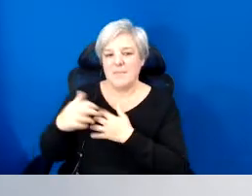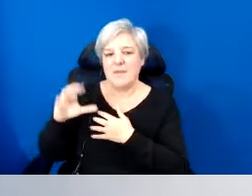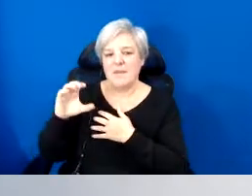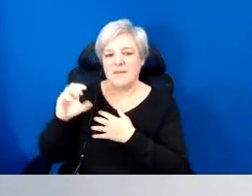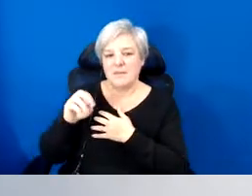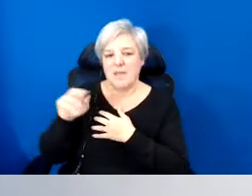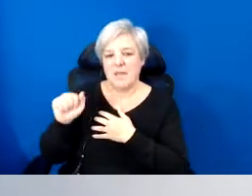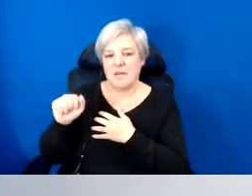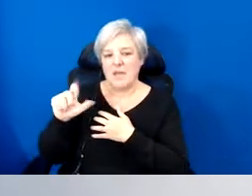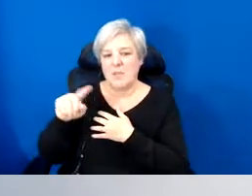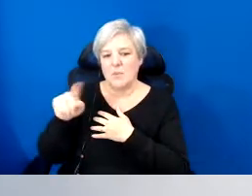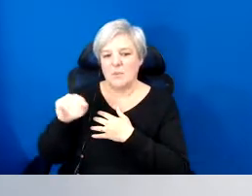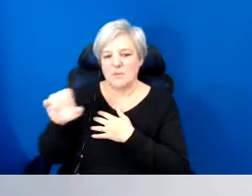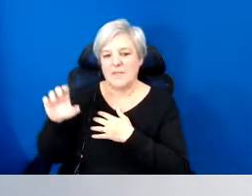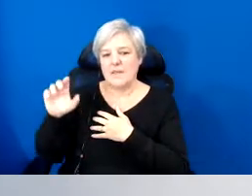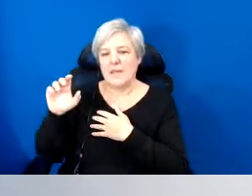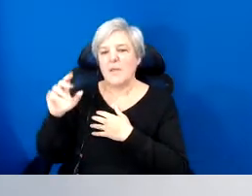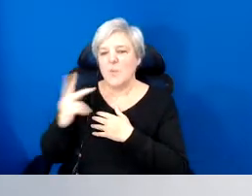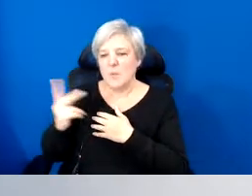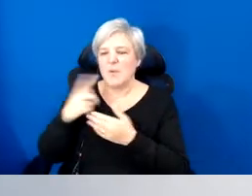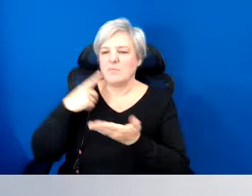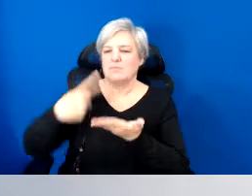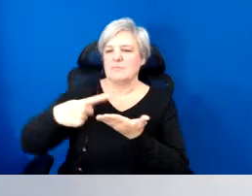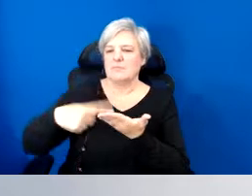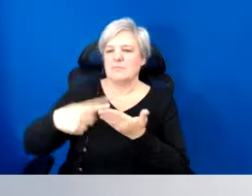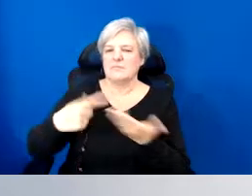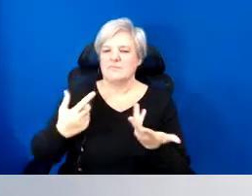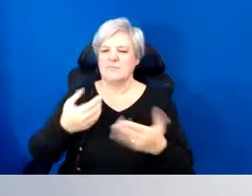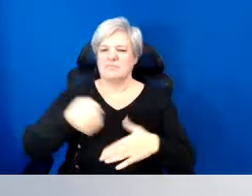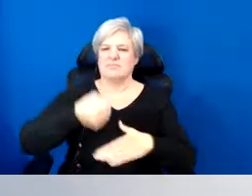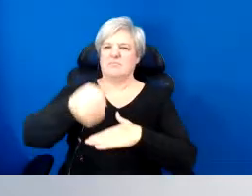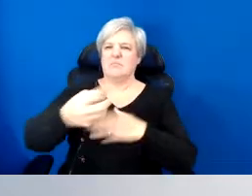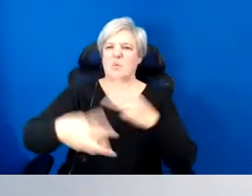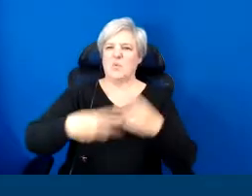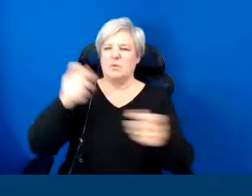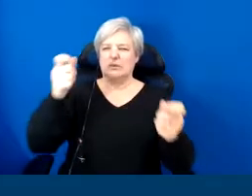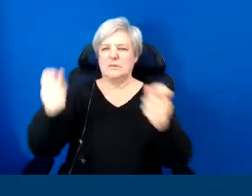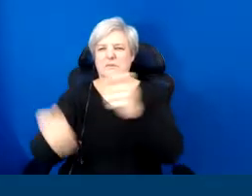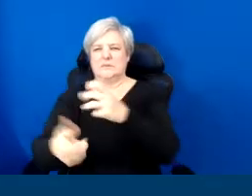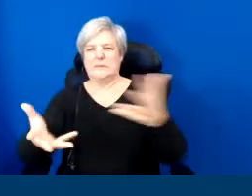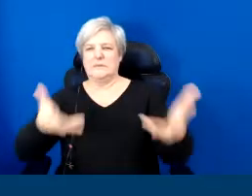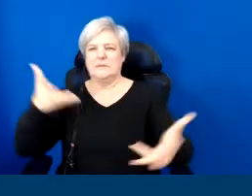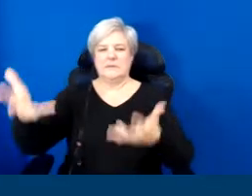Finding Yourself in a Shifted World. Next slide, please.